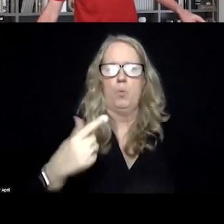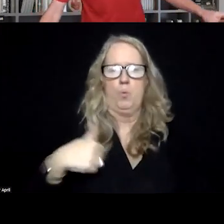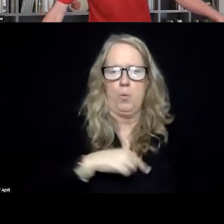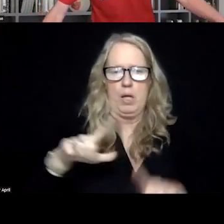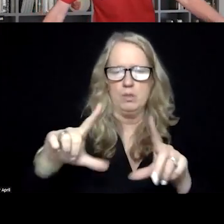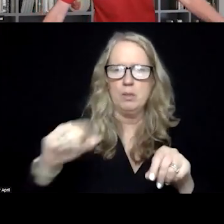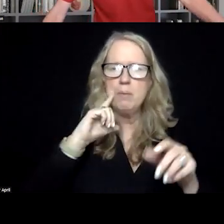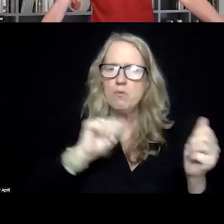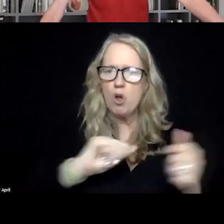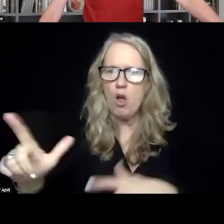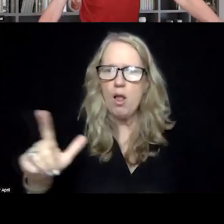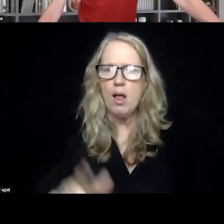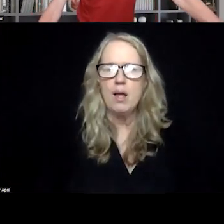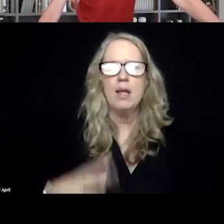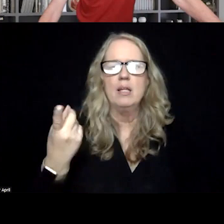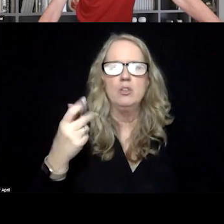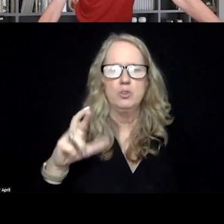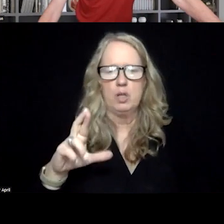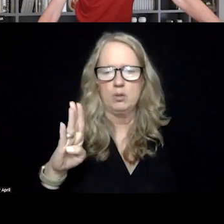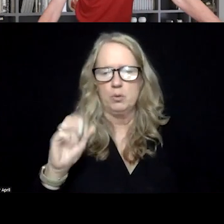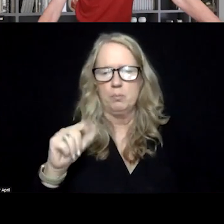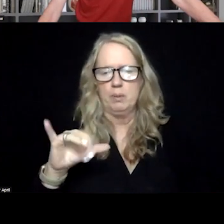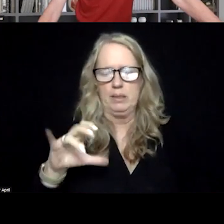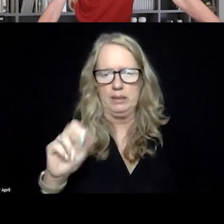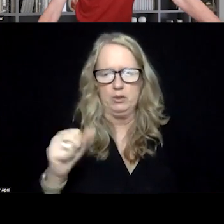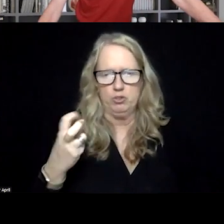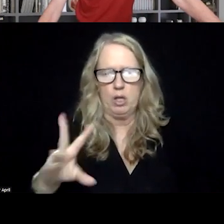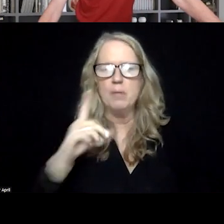GETTING TO THAT, DOCTOR BALINA SHAW. SAMHSA UPDATE. THANKS FOR